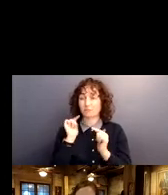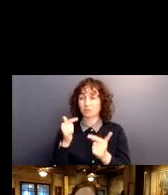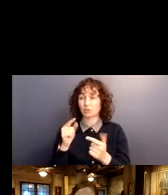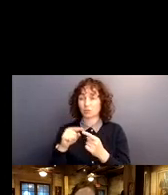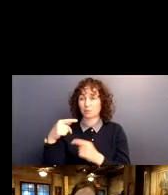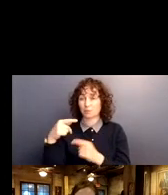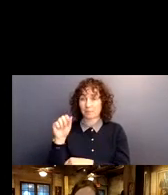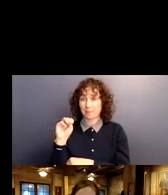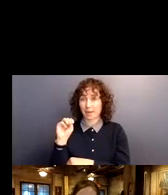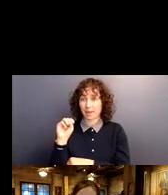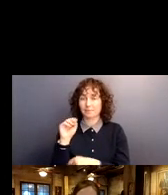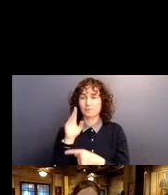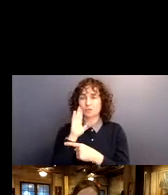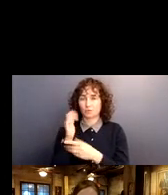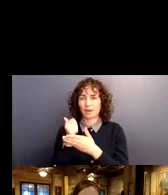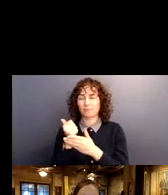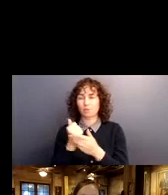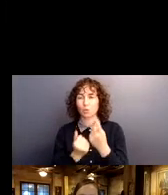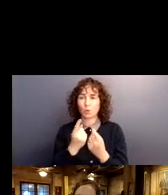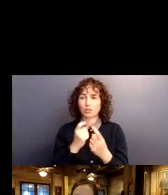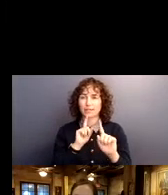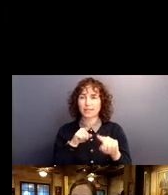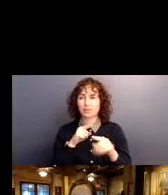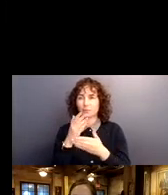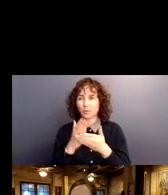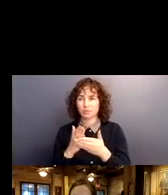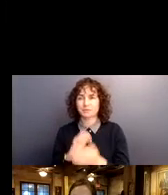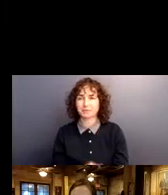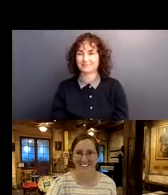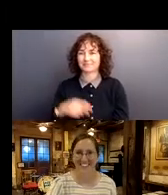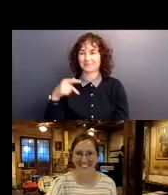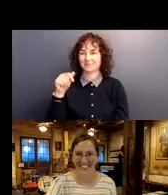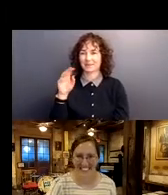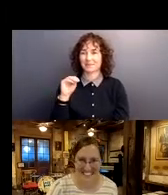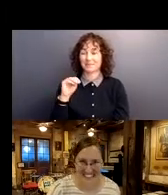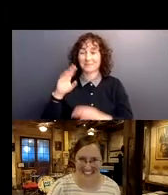who will facilitate the question and answer portion of our webinar. Hello everyone